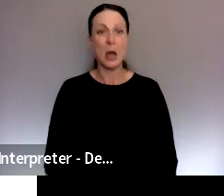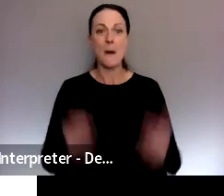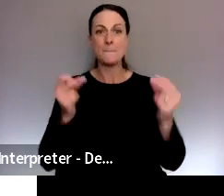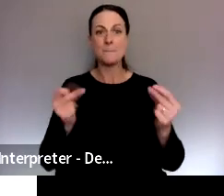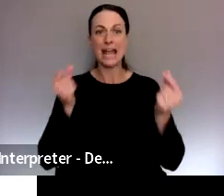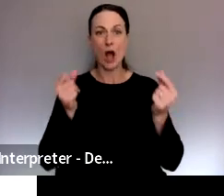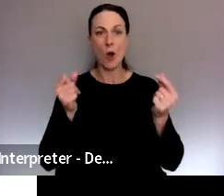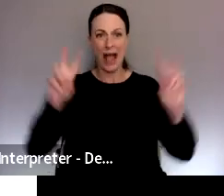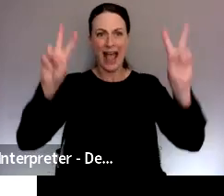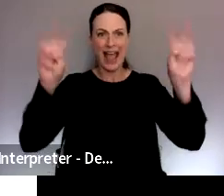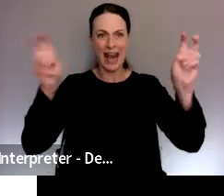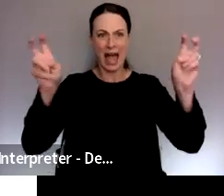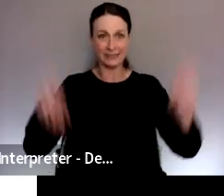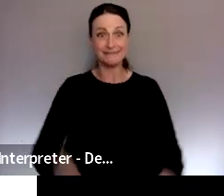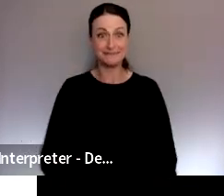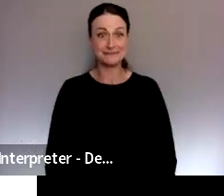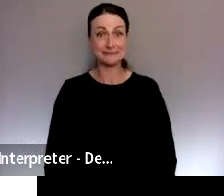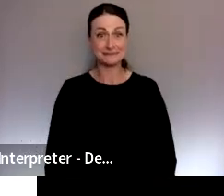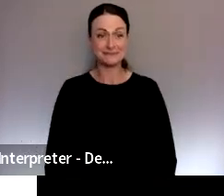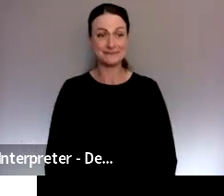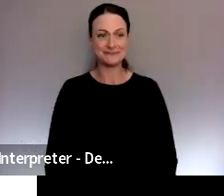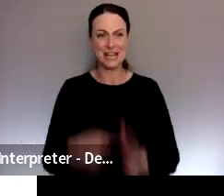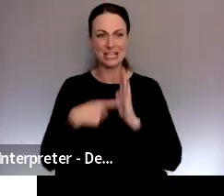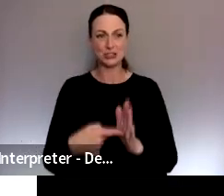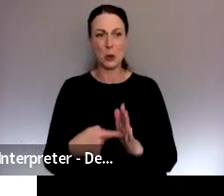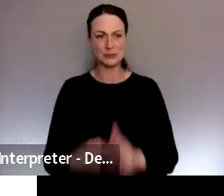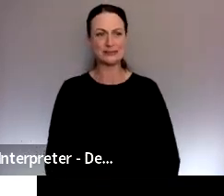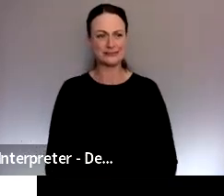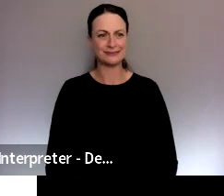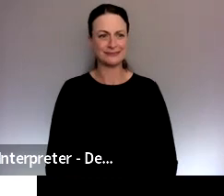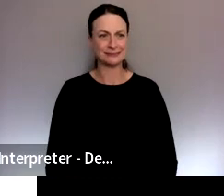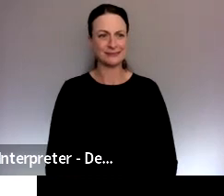and bingo. He he he. There it shows up.